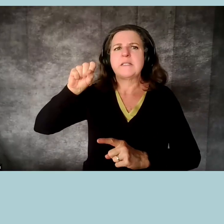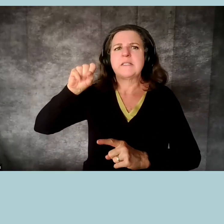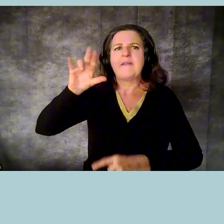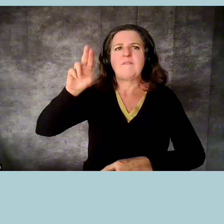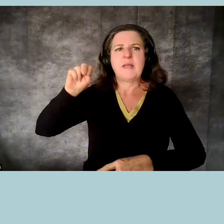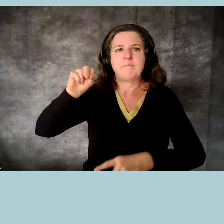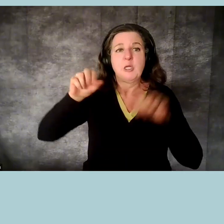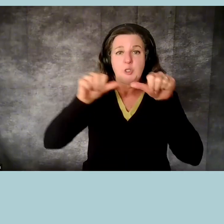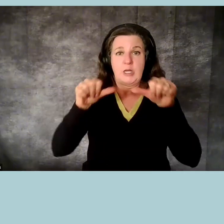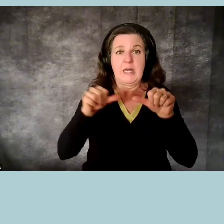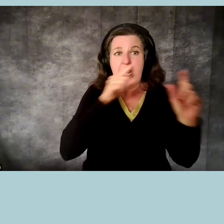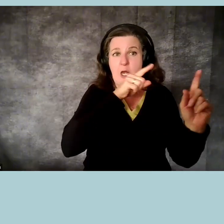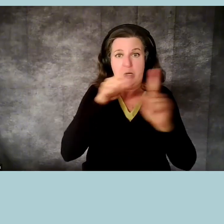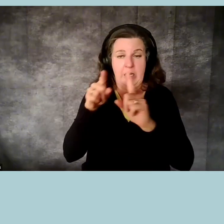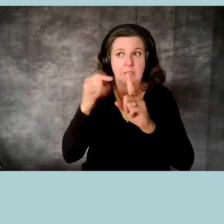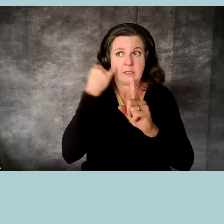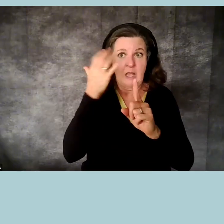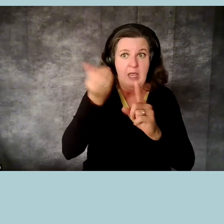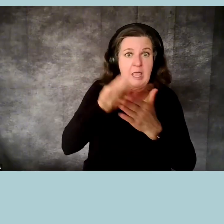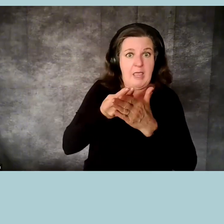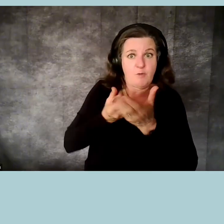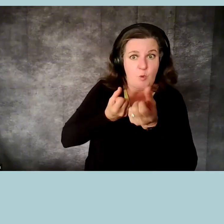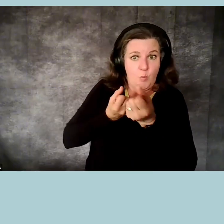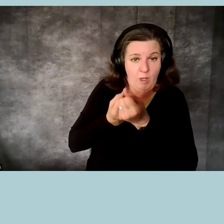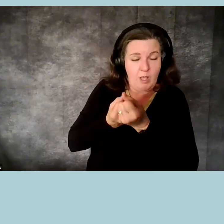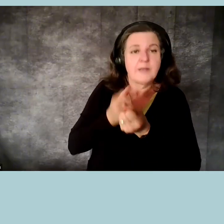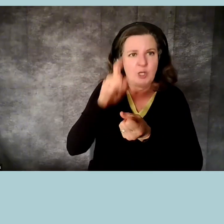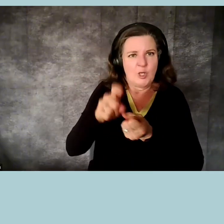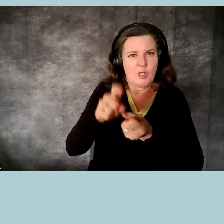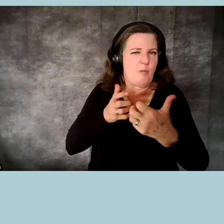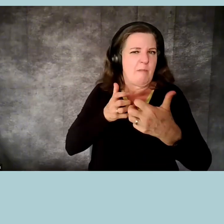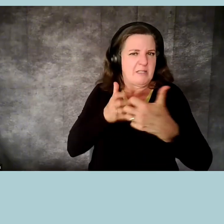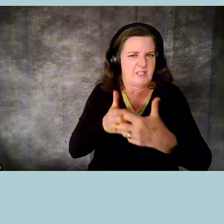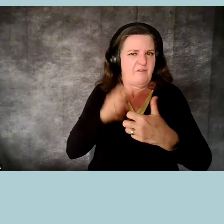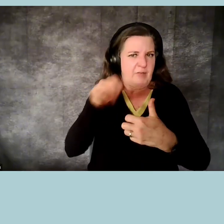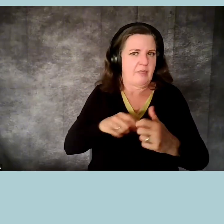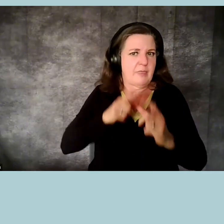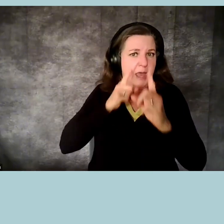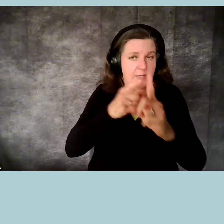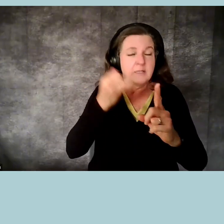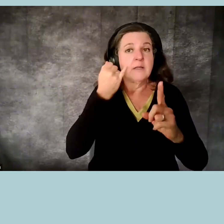you have to fit within that mission area. But if you want to target people with different types of